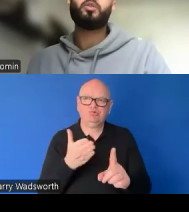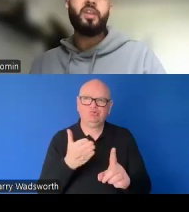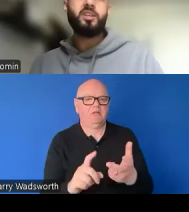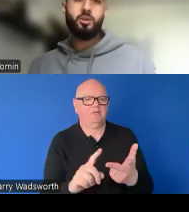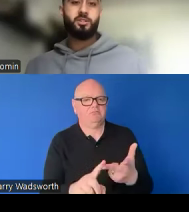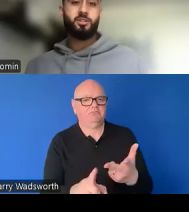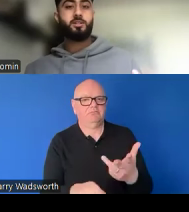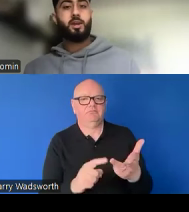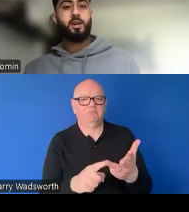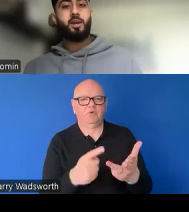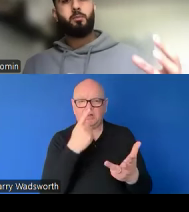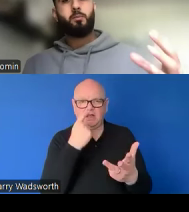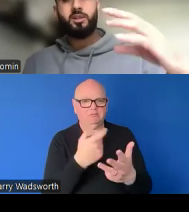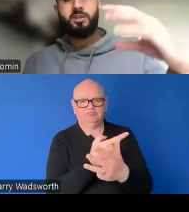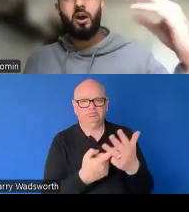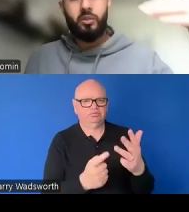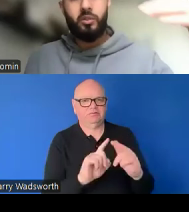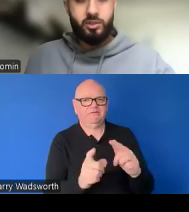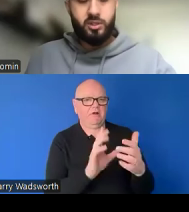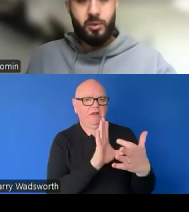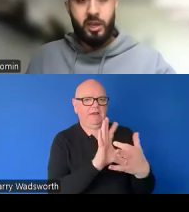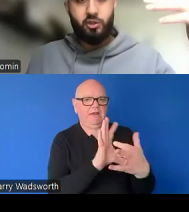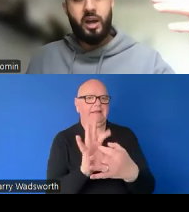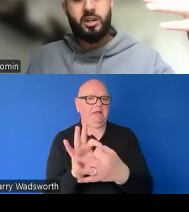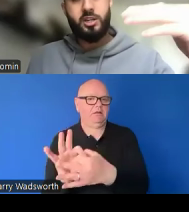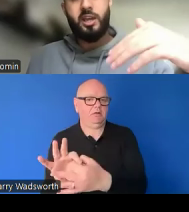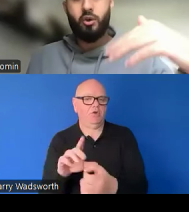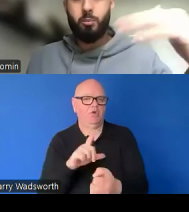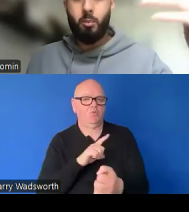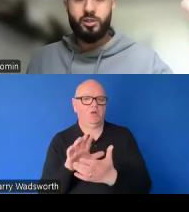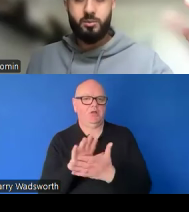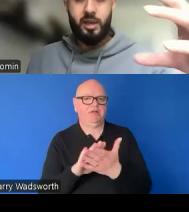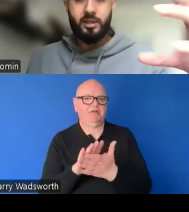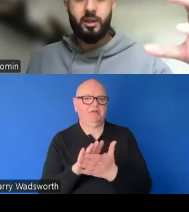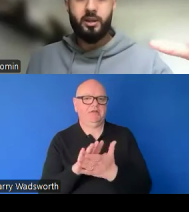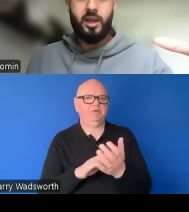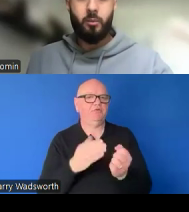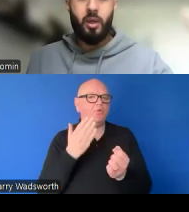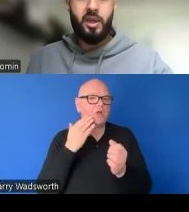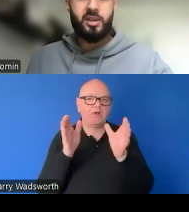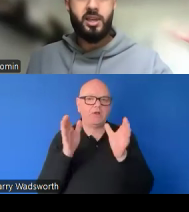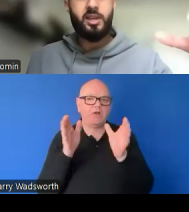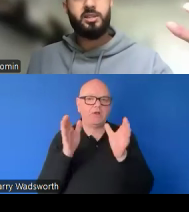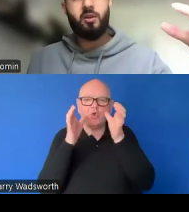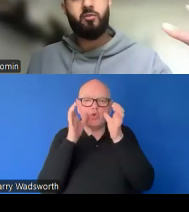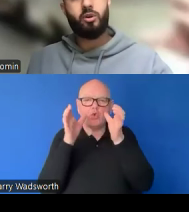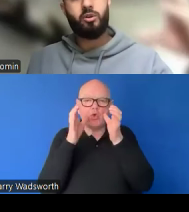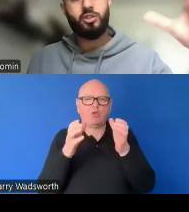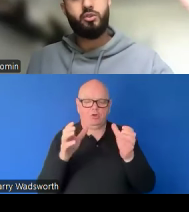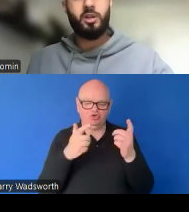What this does is it means that on the results page, you actually take up more space and it makes it easier for a consumer